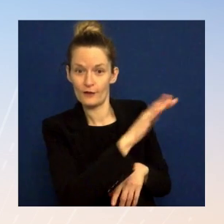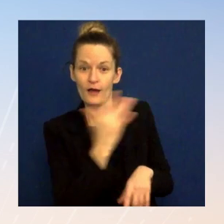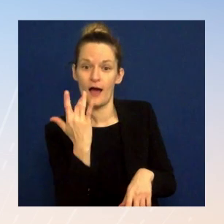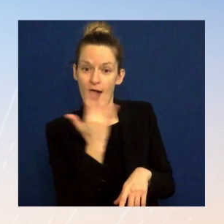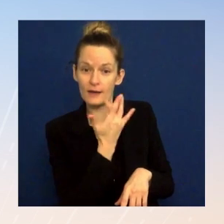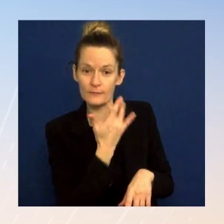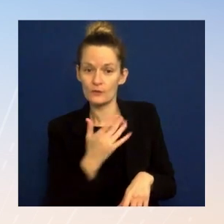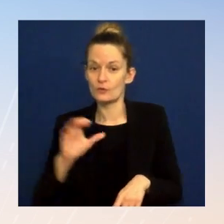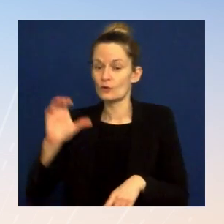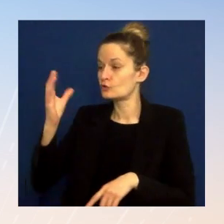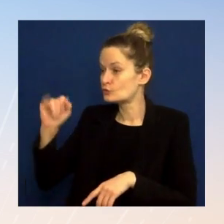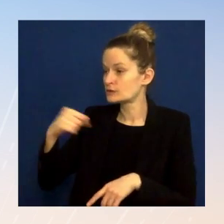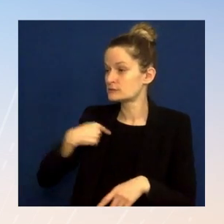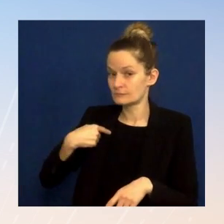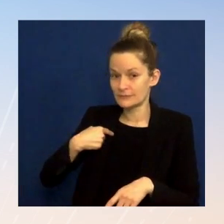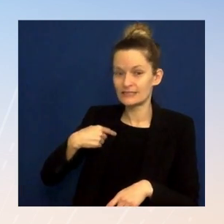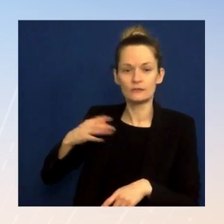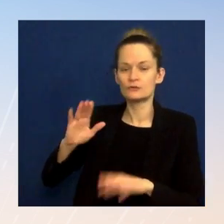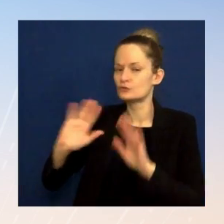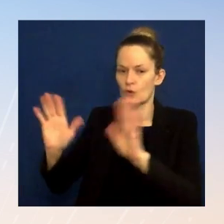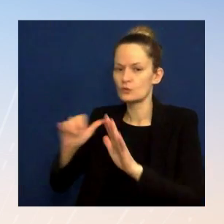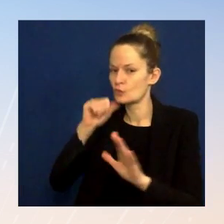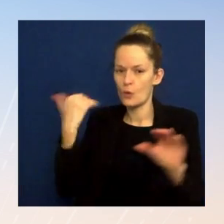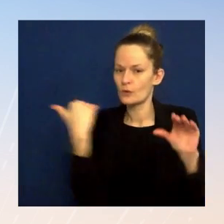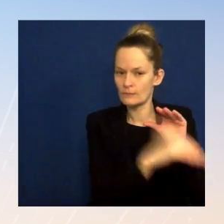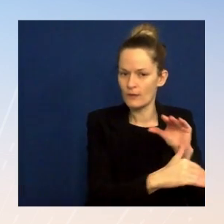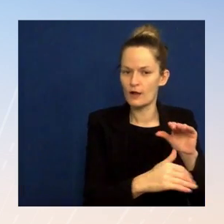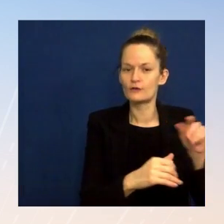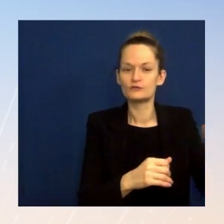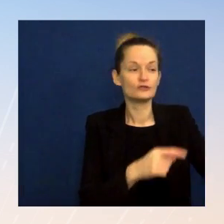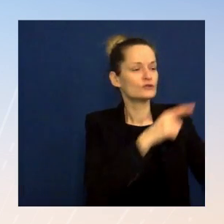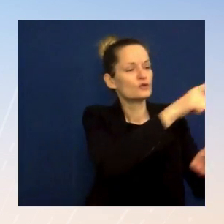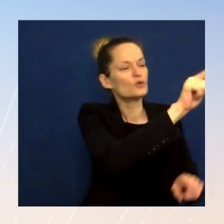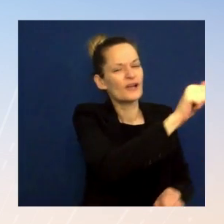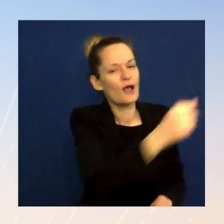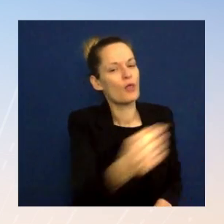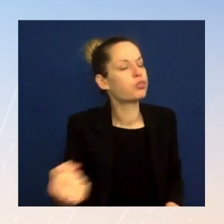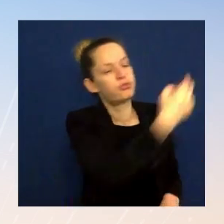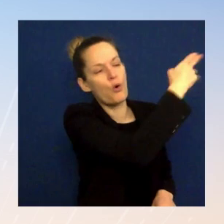Okay, with that -- while she gets married. Aamer, go ahead. The Press: Great sash. And congratulations.